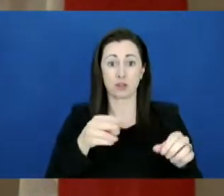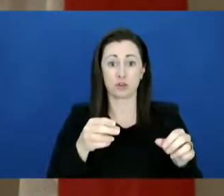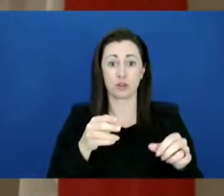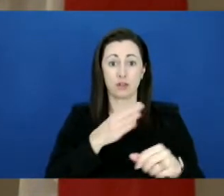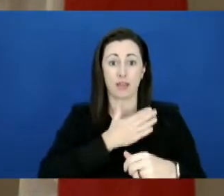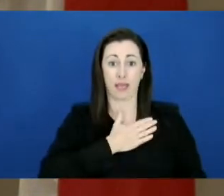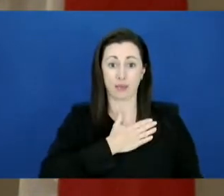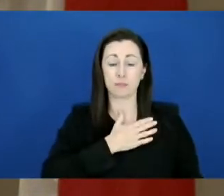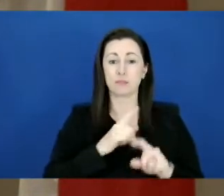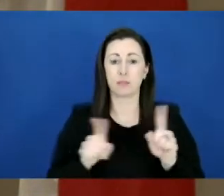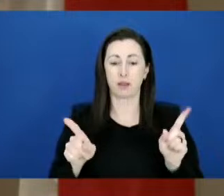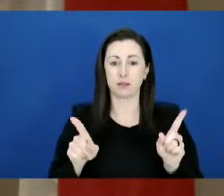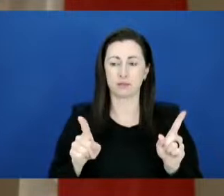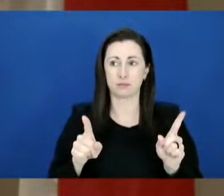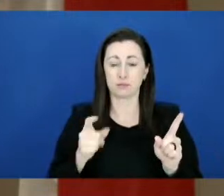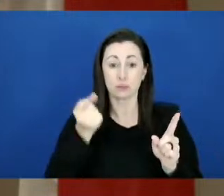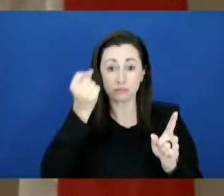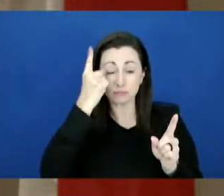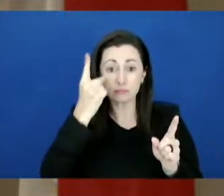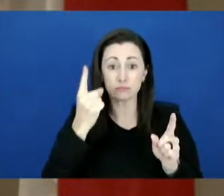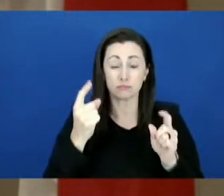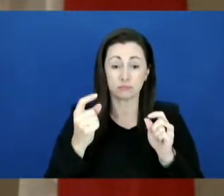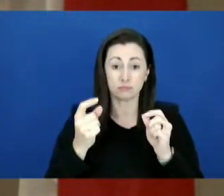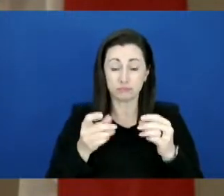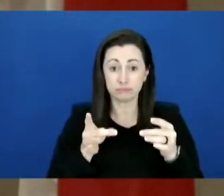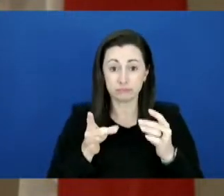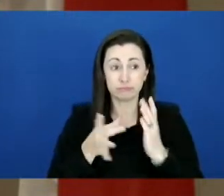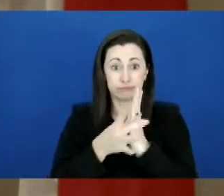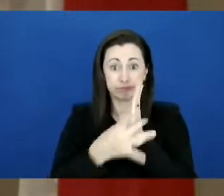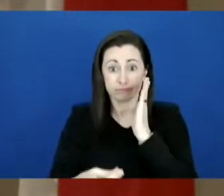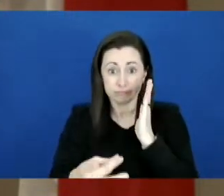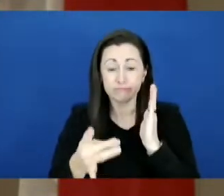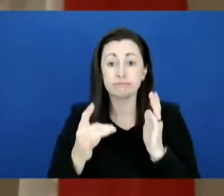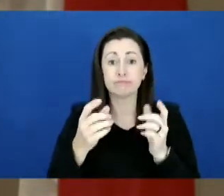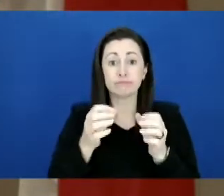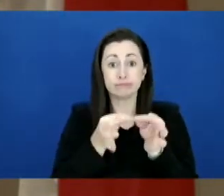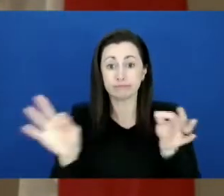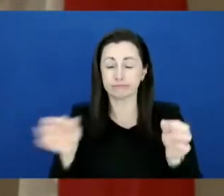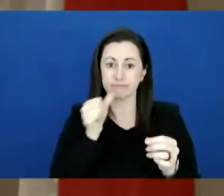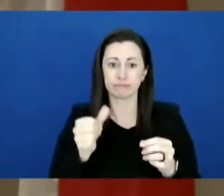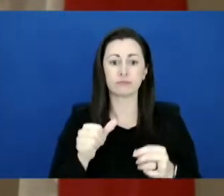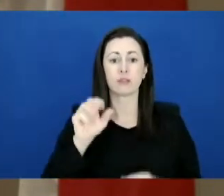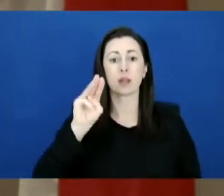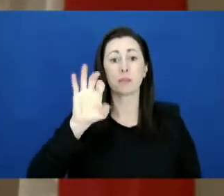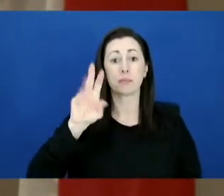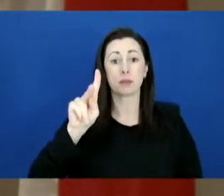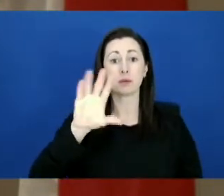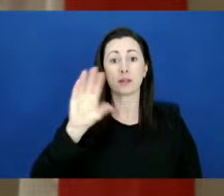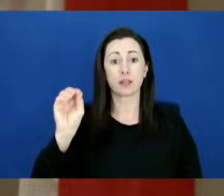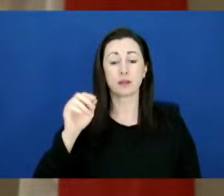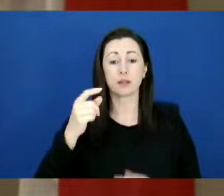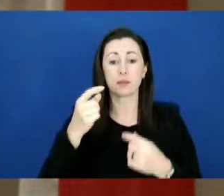BECAUSE I CAN SAY THE FRENCH